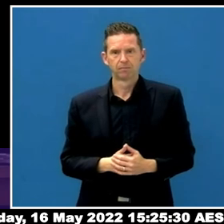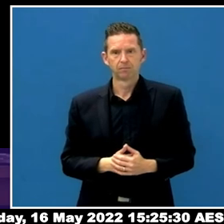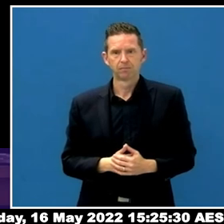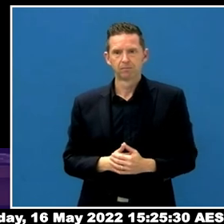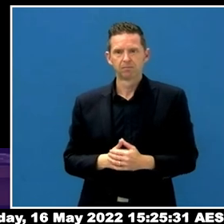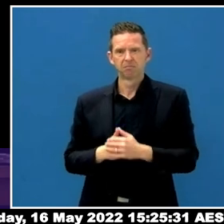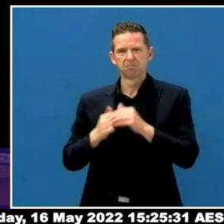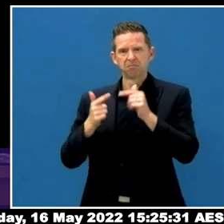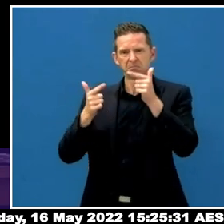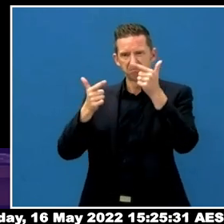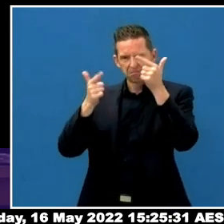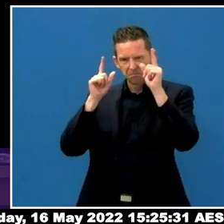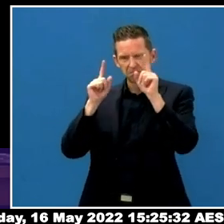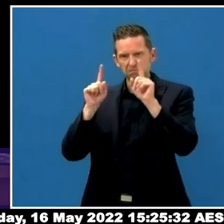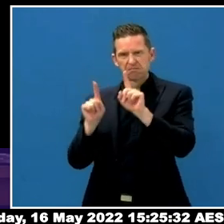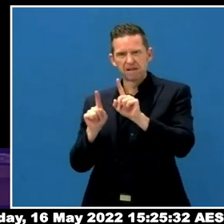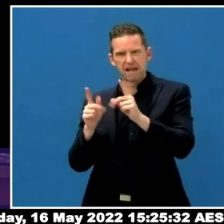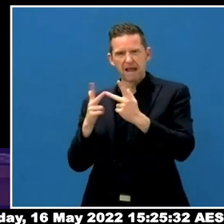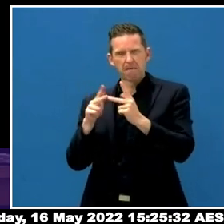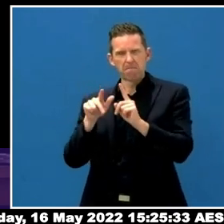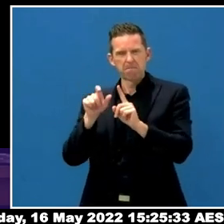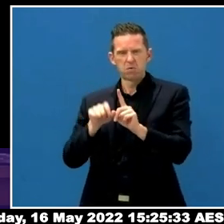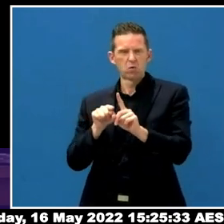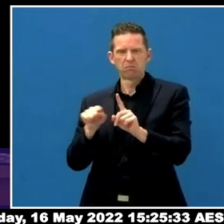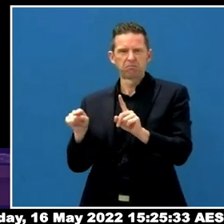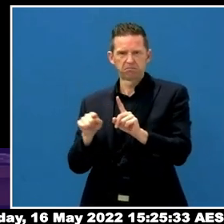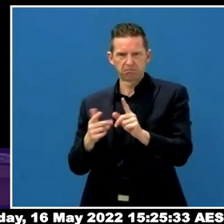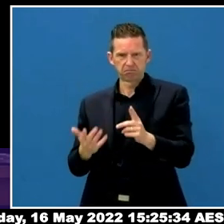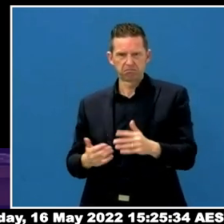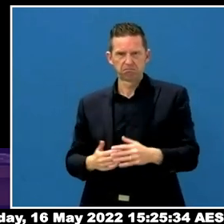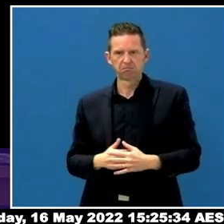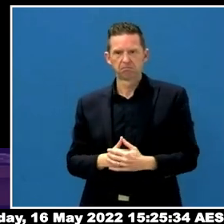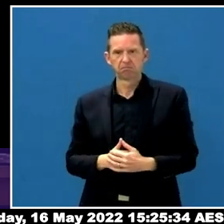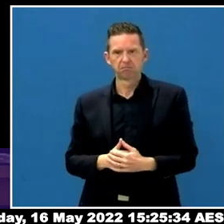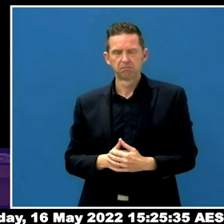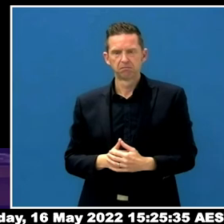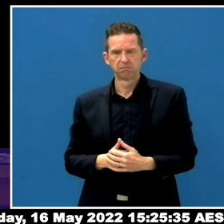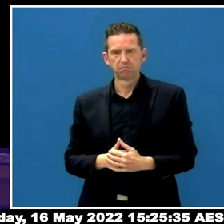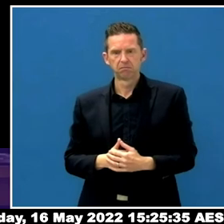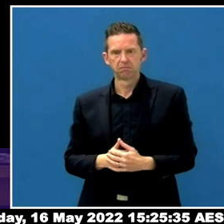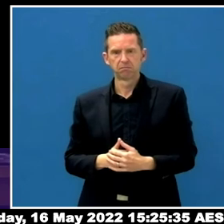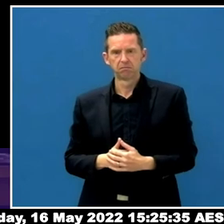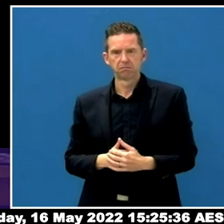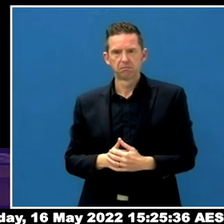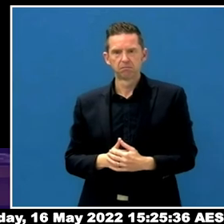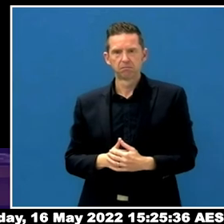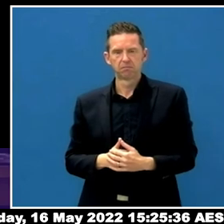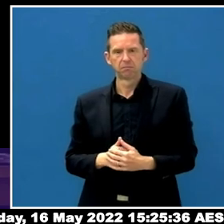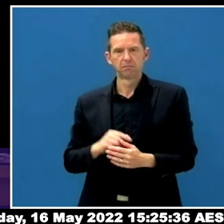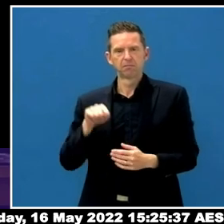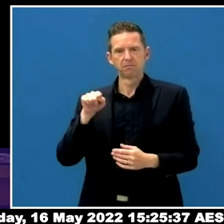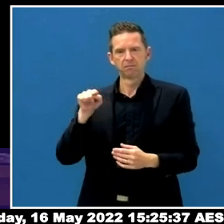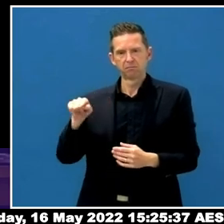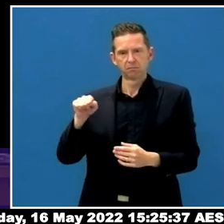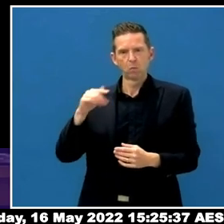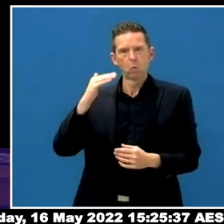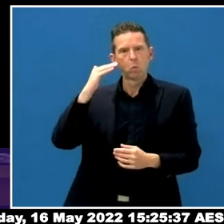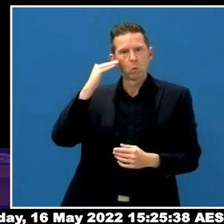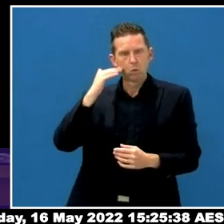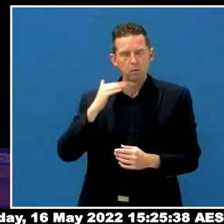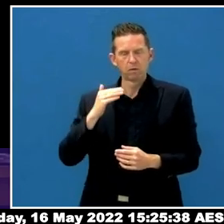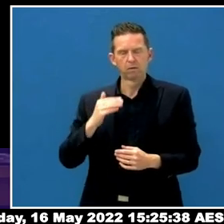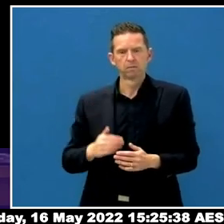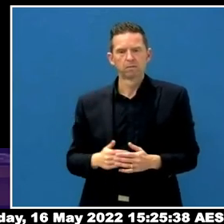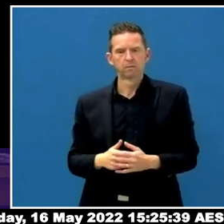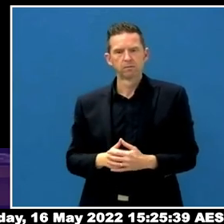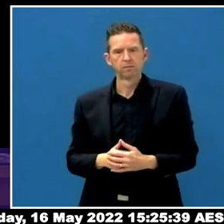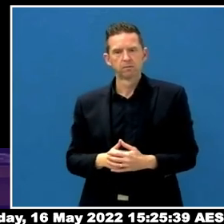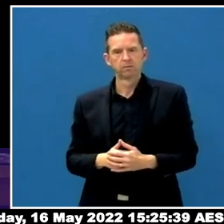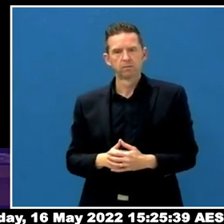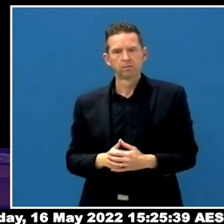That's okay. SUZIE: She outlined that Toby needed to go from one to three to